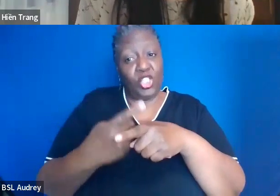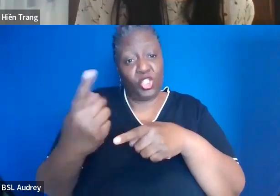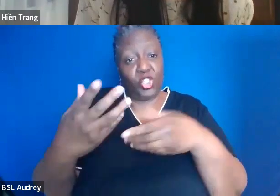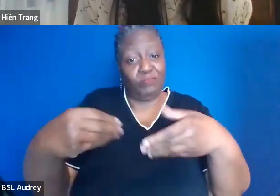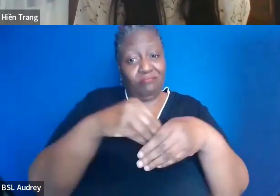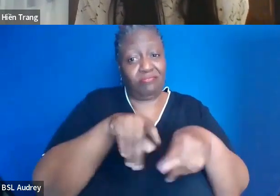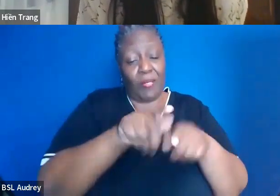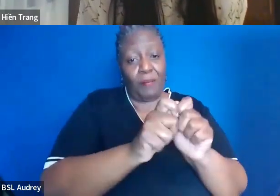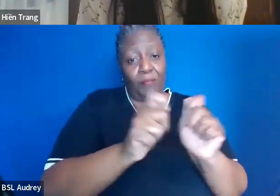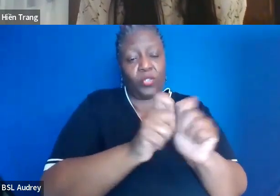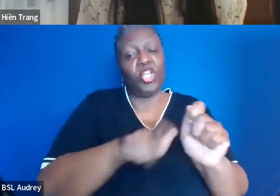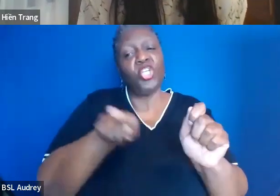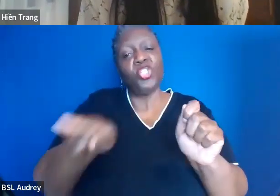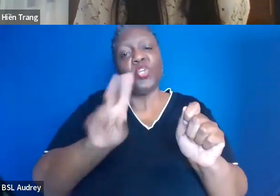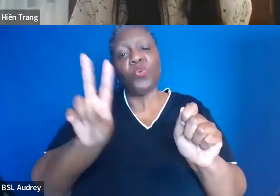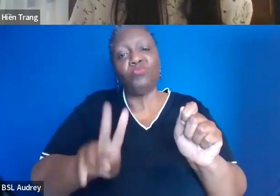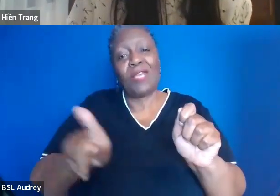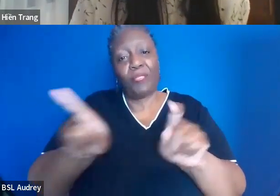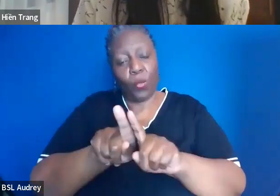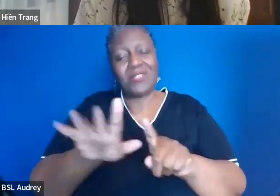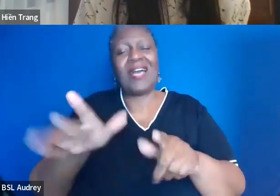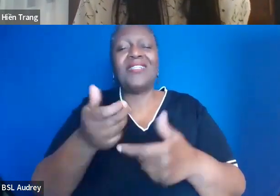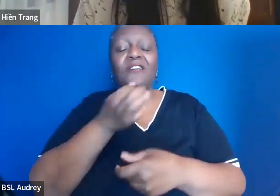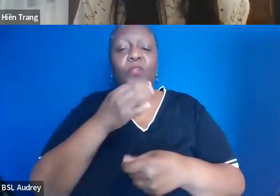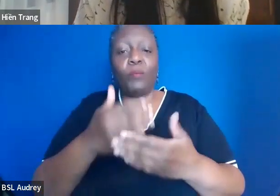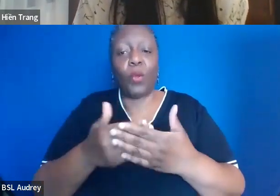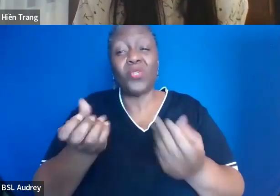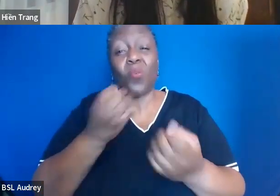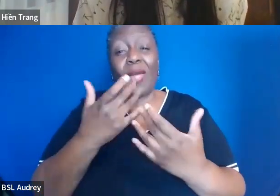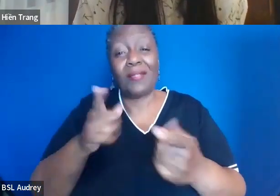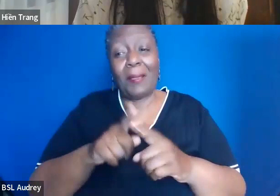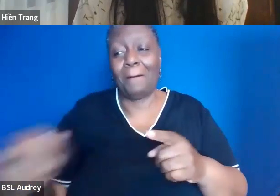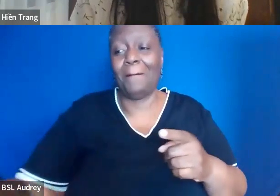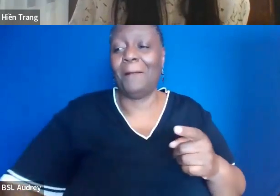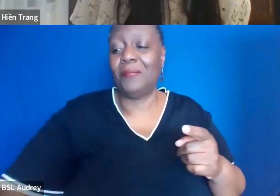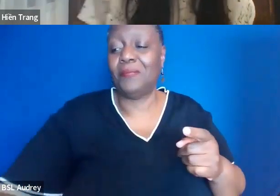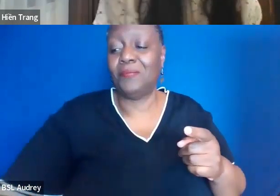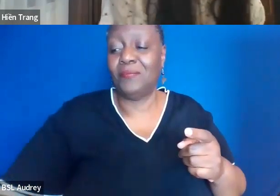she's going to read them and a few more for us today so welcome and thank you once again